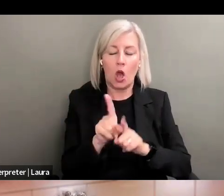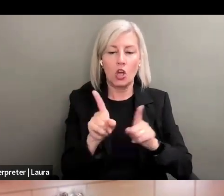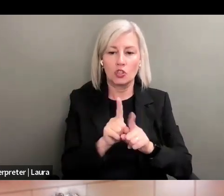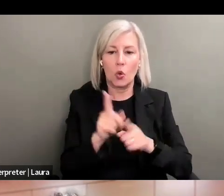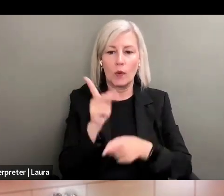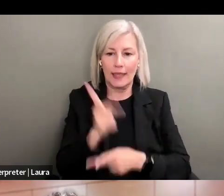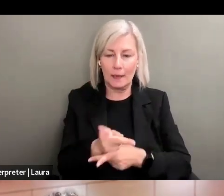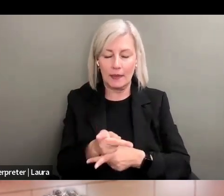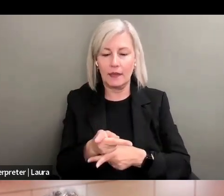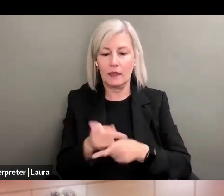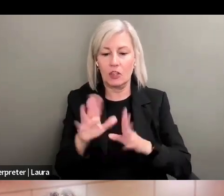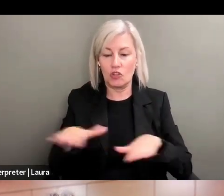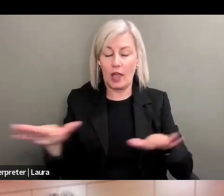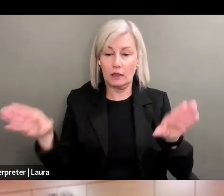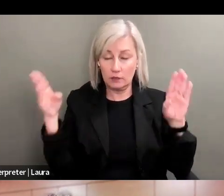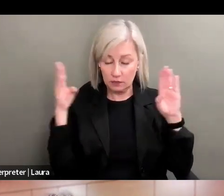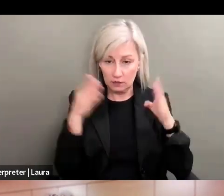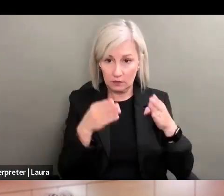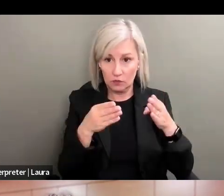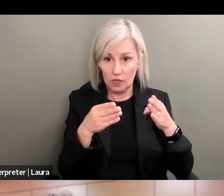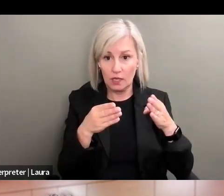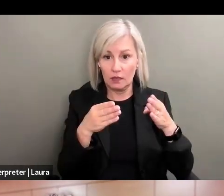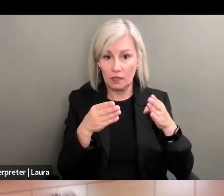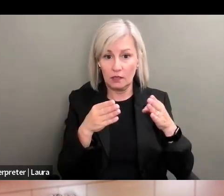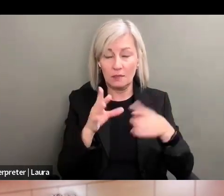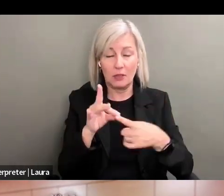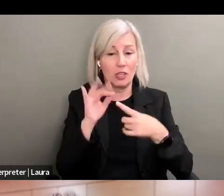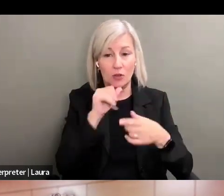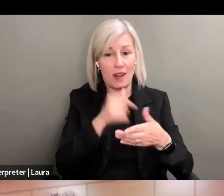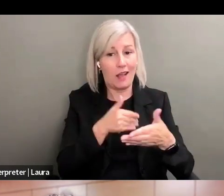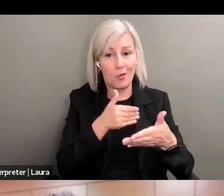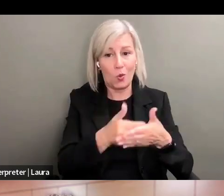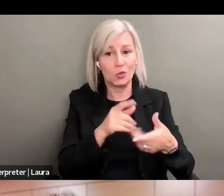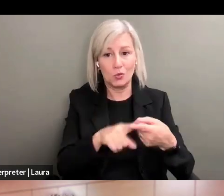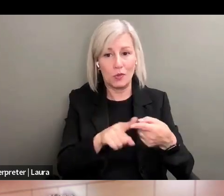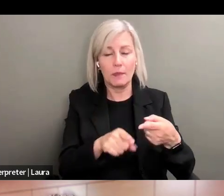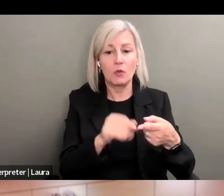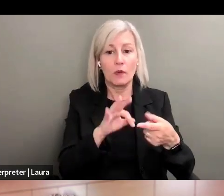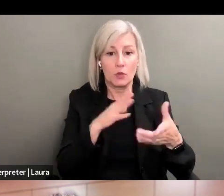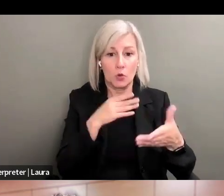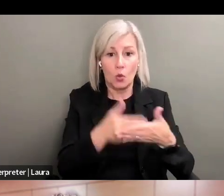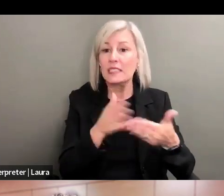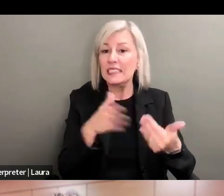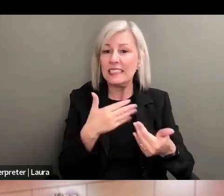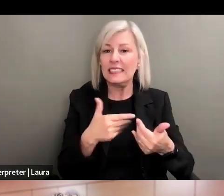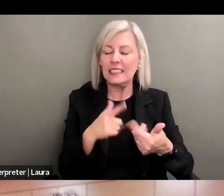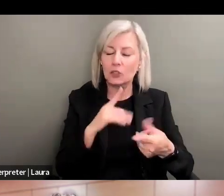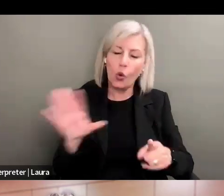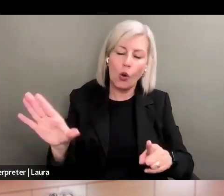redirected, especially when you're not close to them. So, when you're doing it very close, it's very easy to also redirect the child.